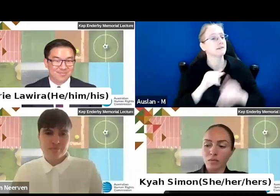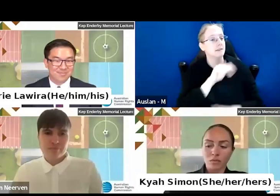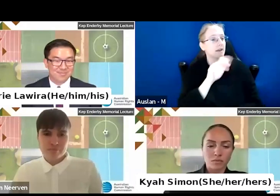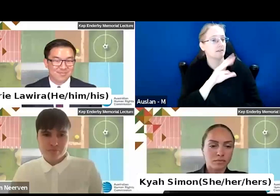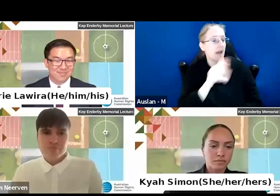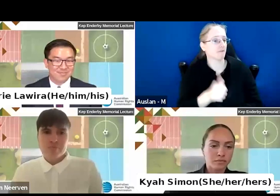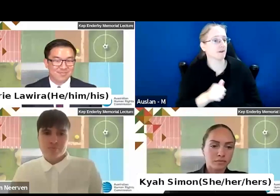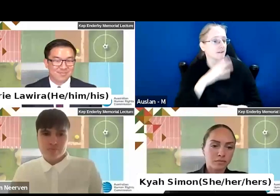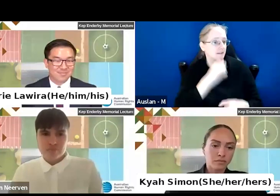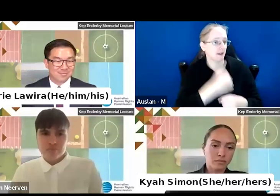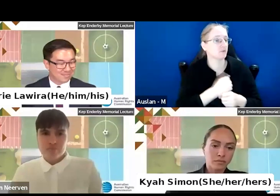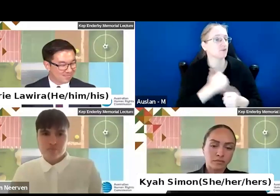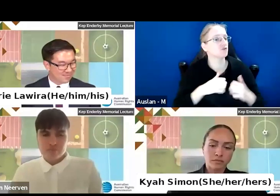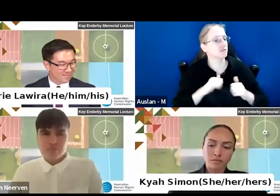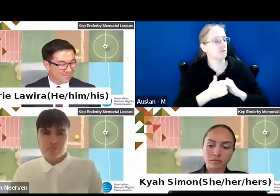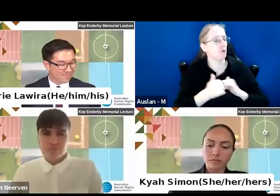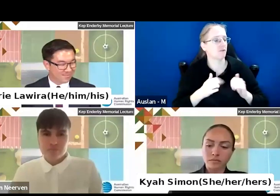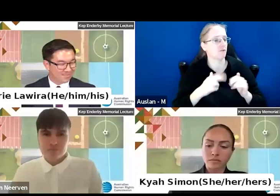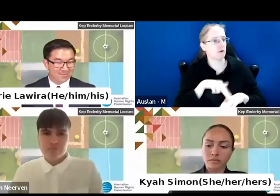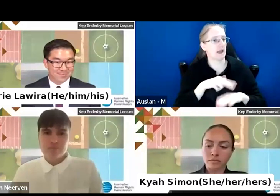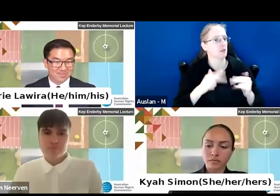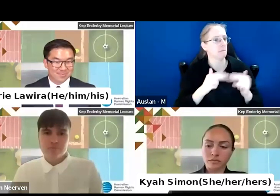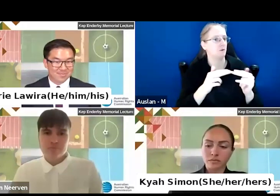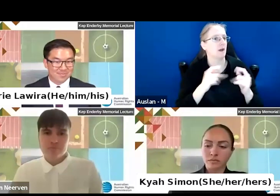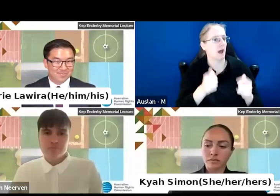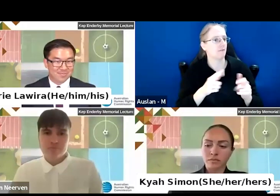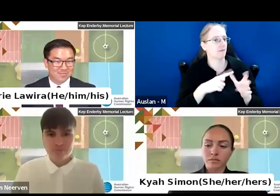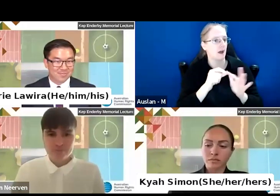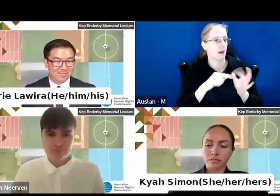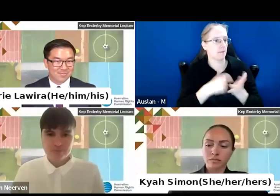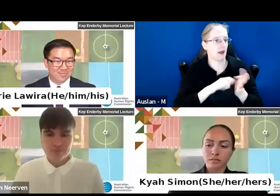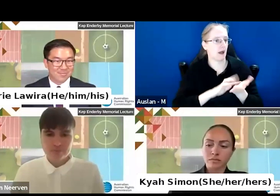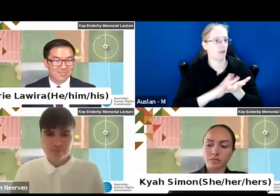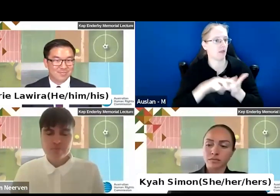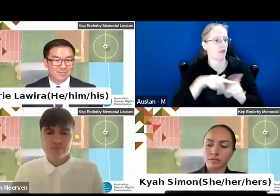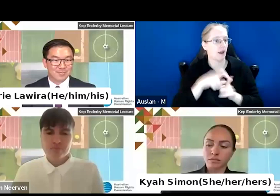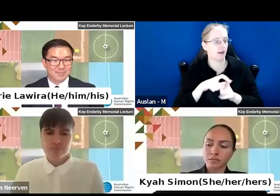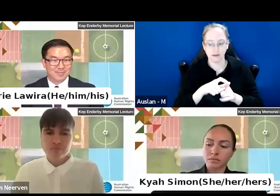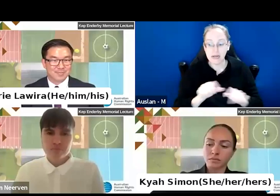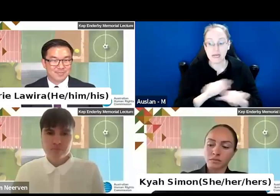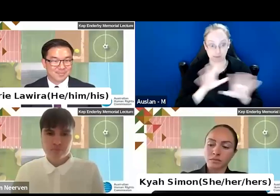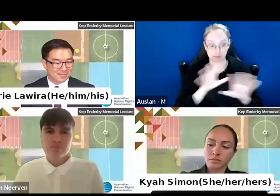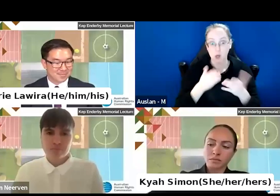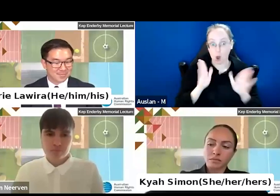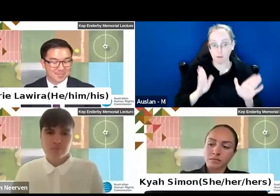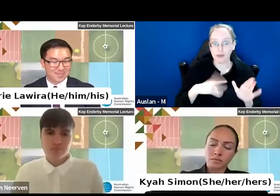building after apartheid. Explicitly, openly. It was exactly what they, they they planned to do.